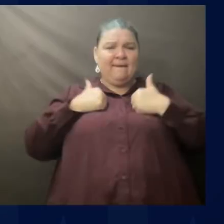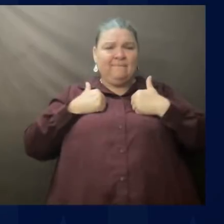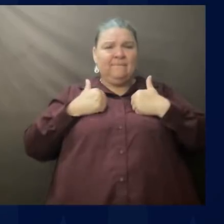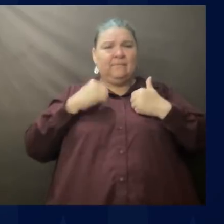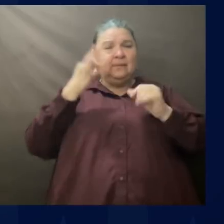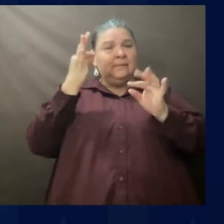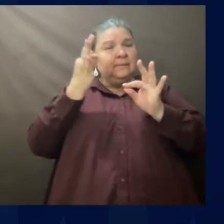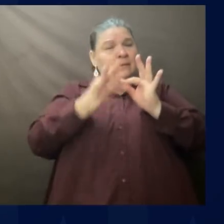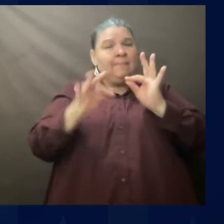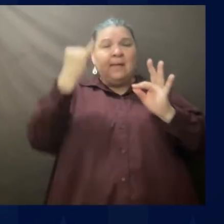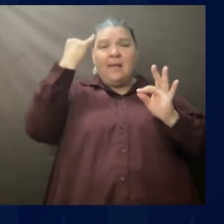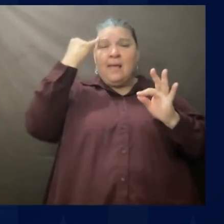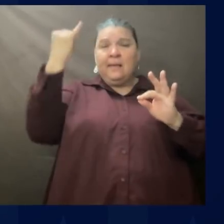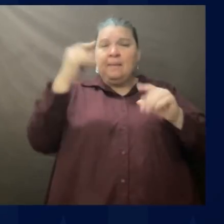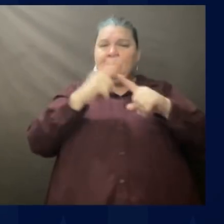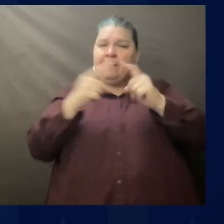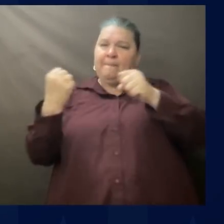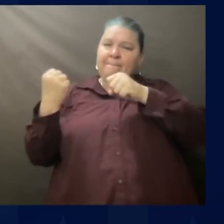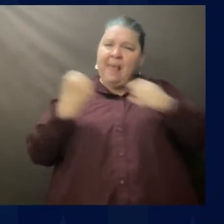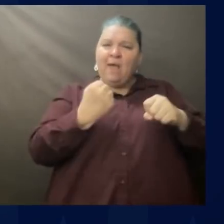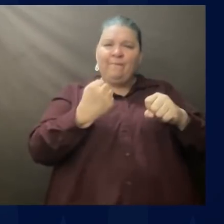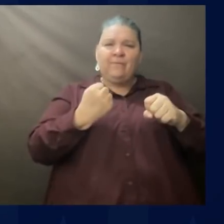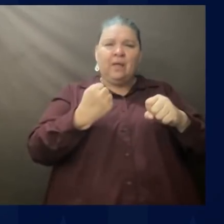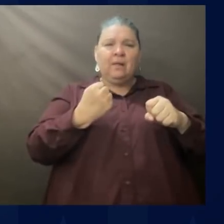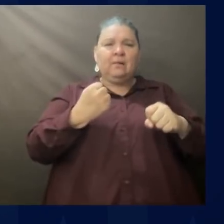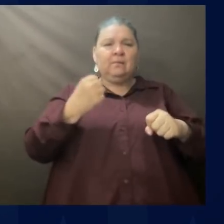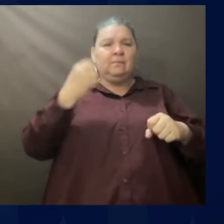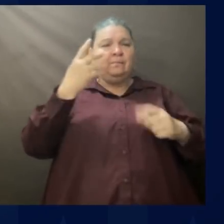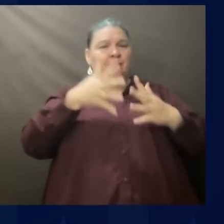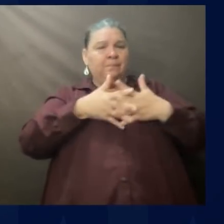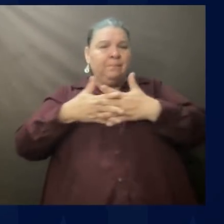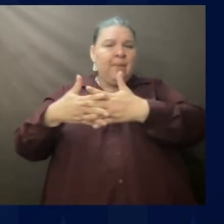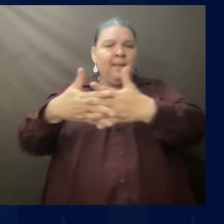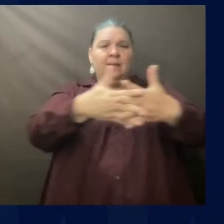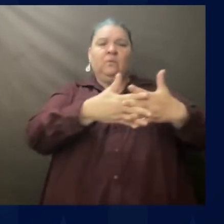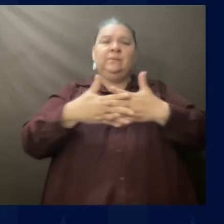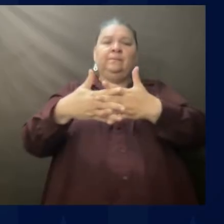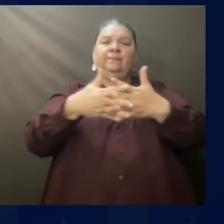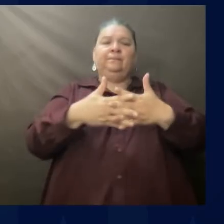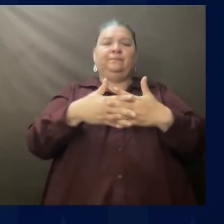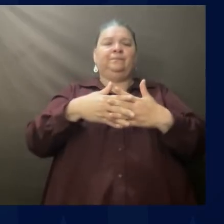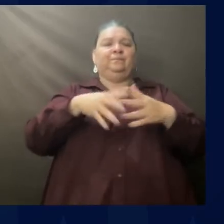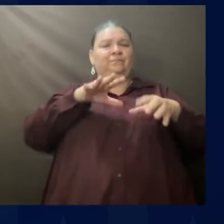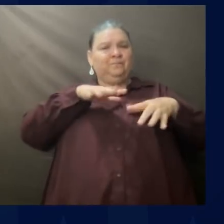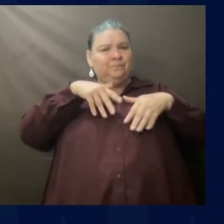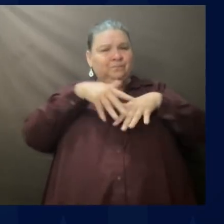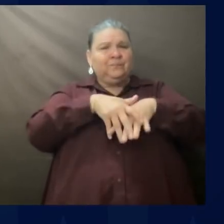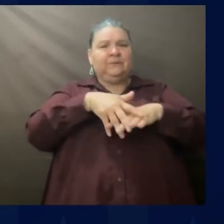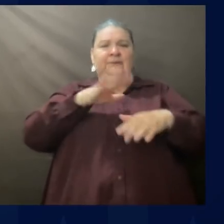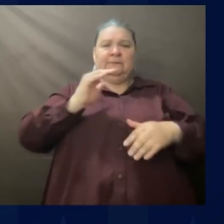The idea that as America embedded in our founding documents, the Declaration of Independence and the Constitution,